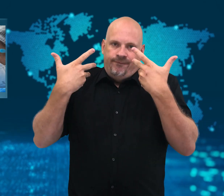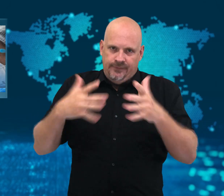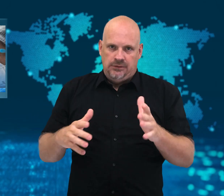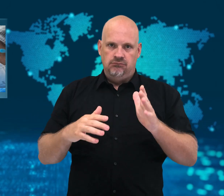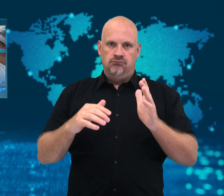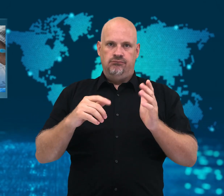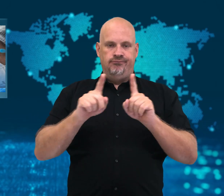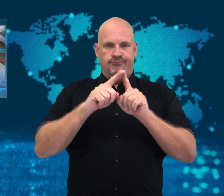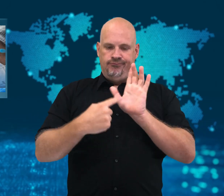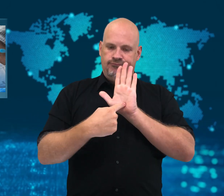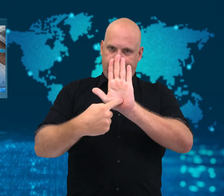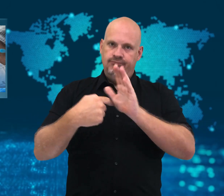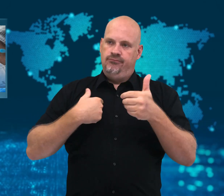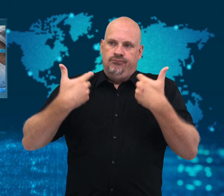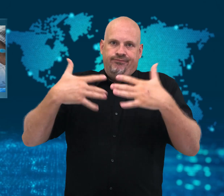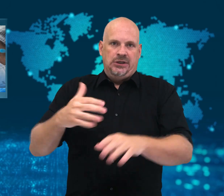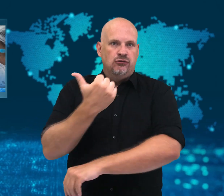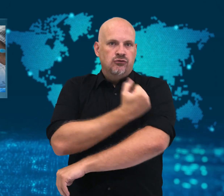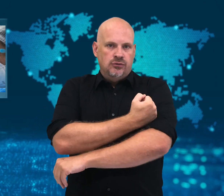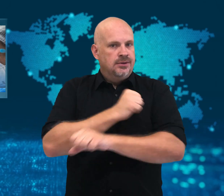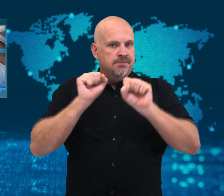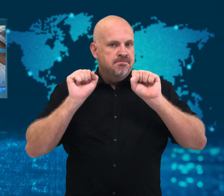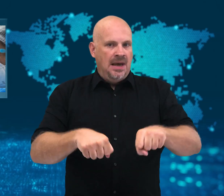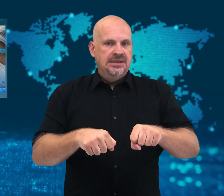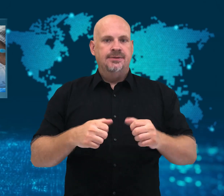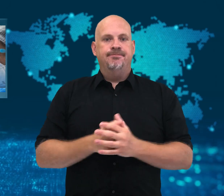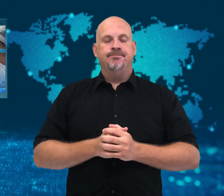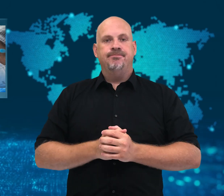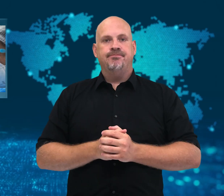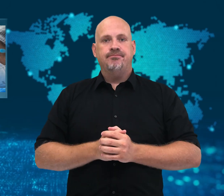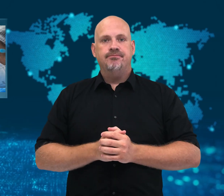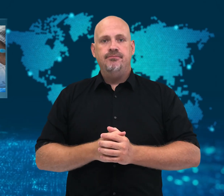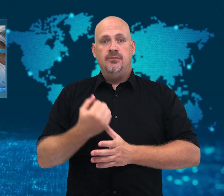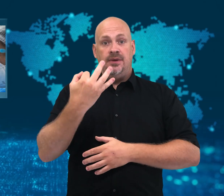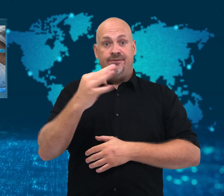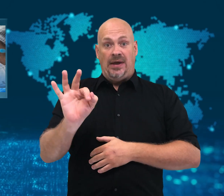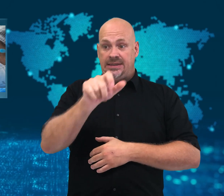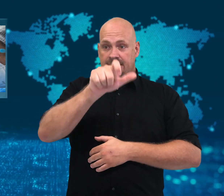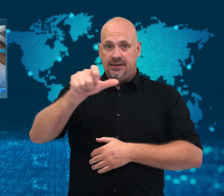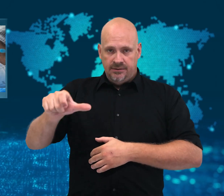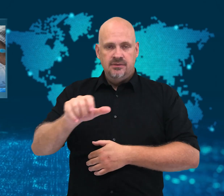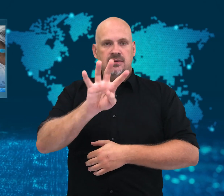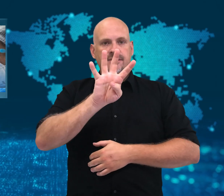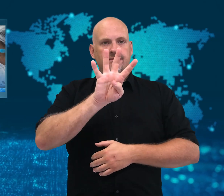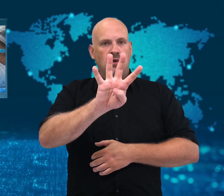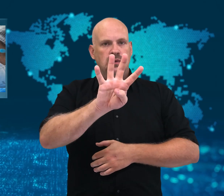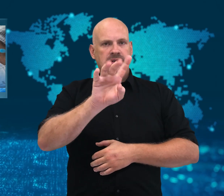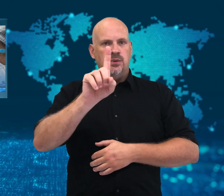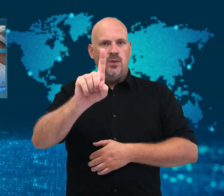Around 41% of French people are fully vaccinated,